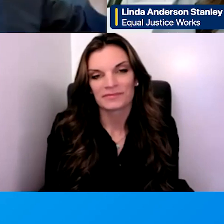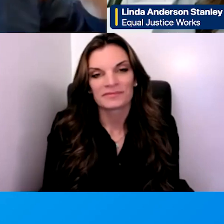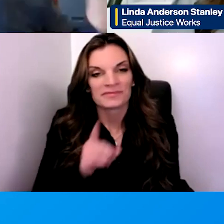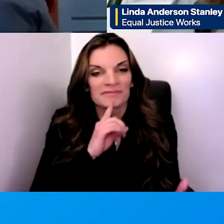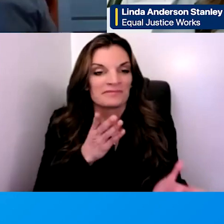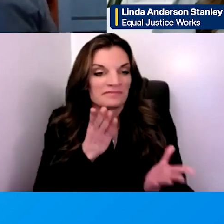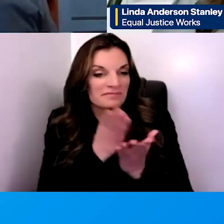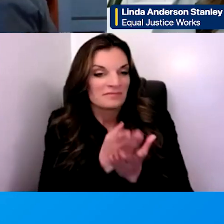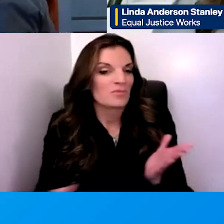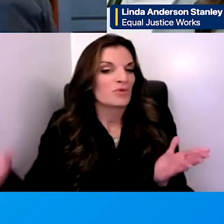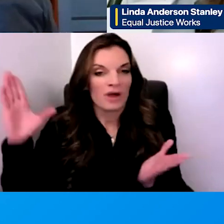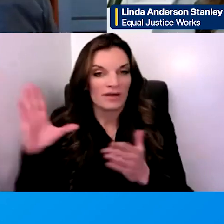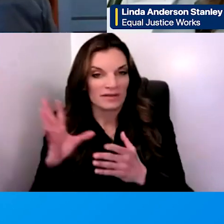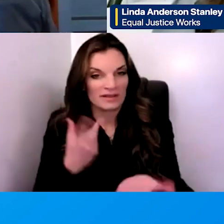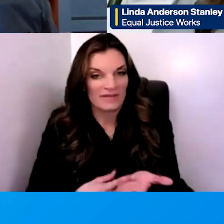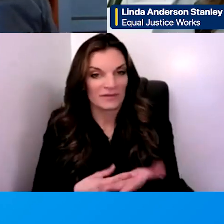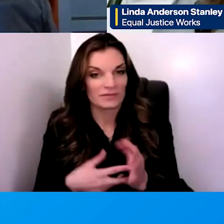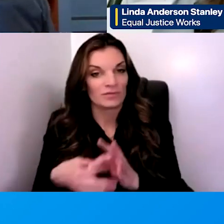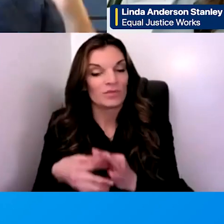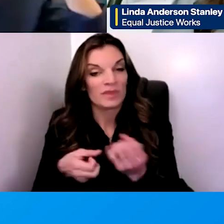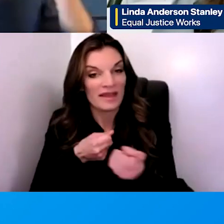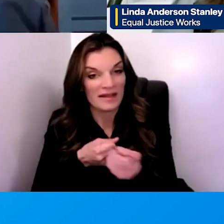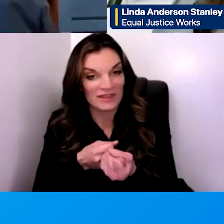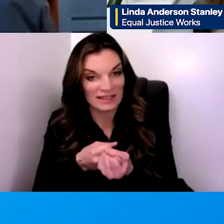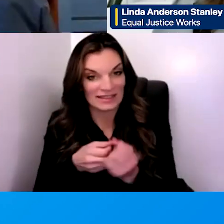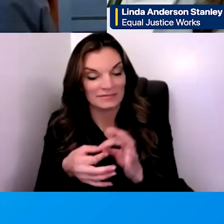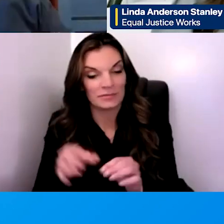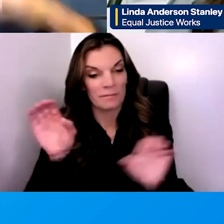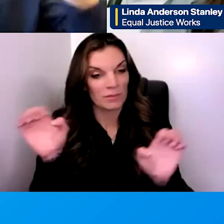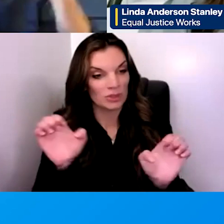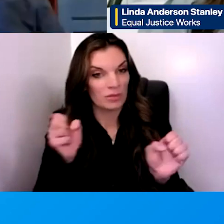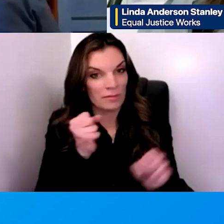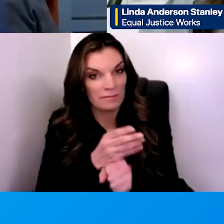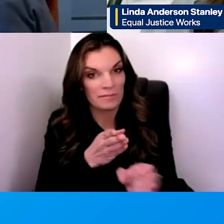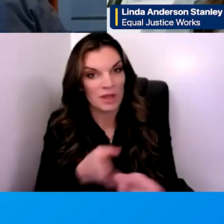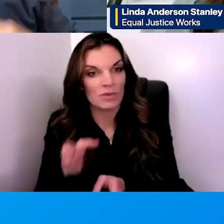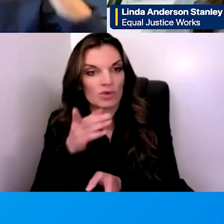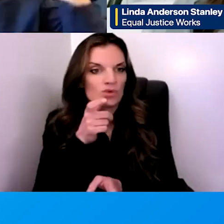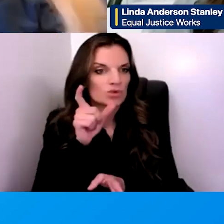broad conversation about advocacy on emergency preparedness who needs to be at the table.